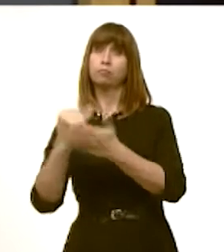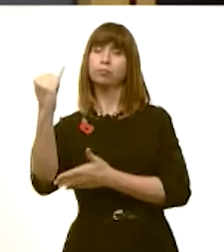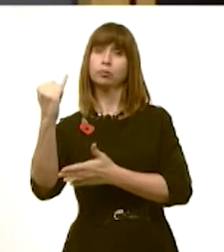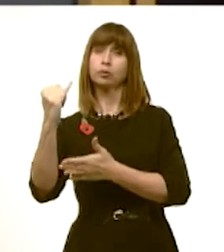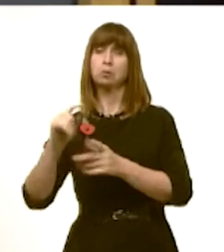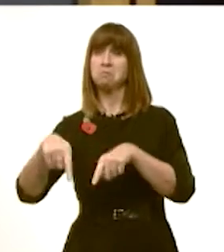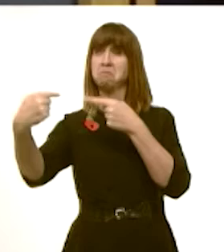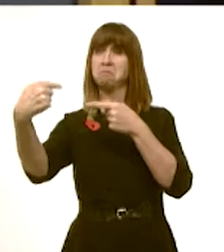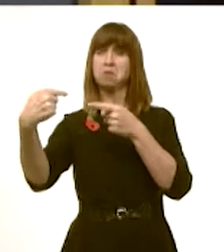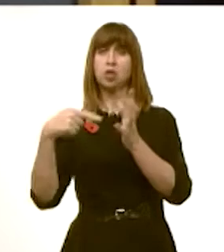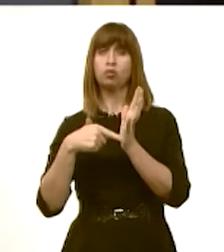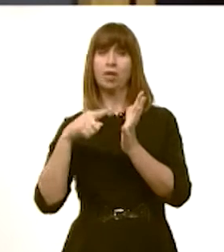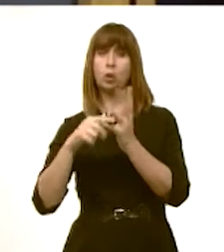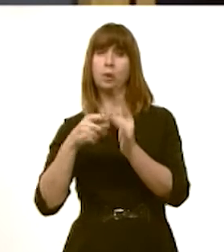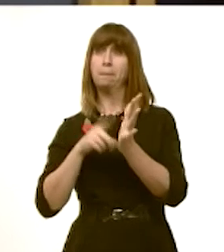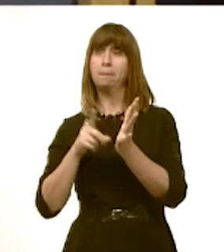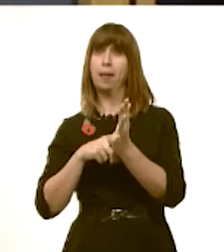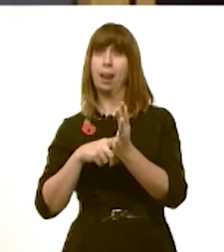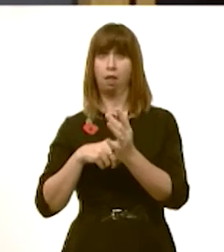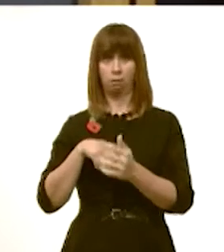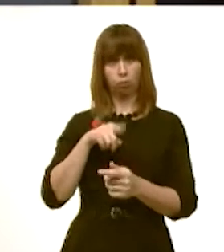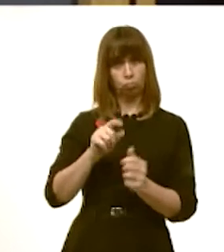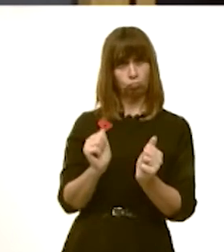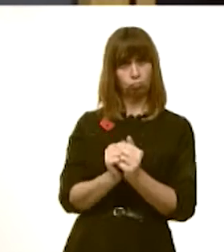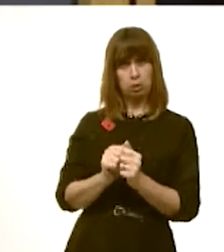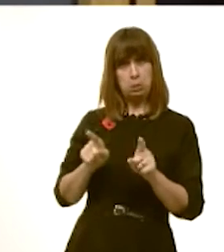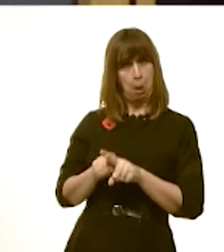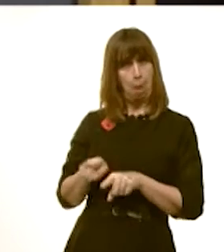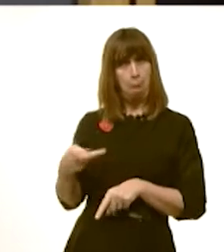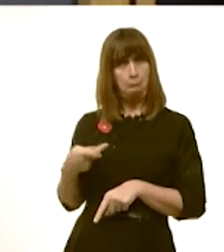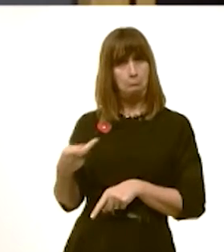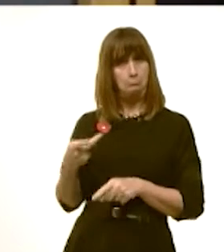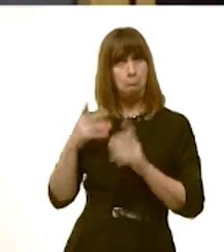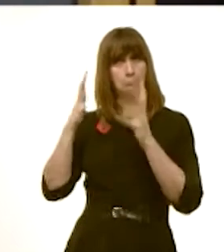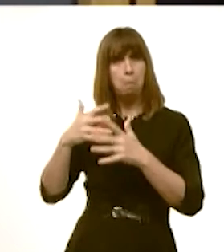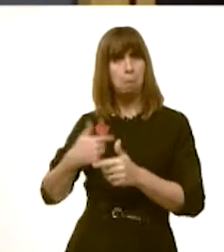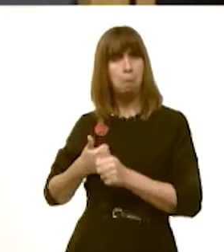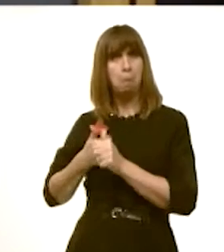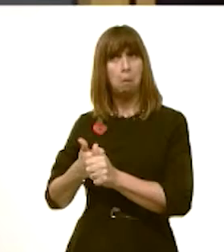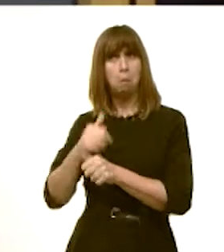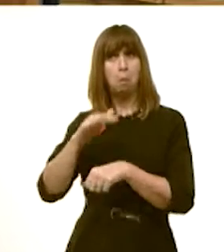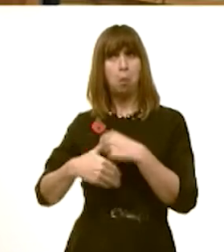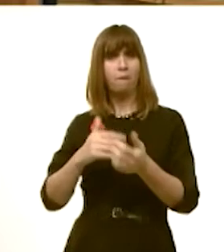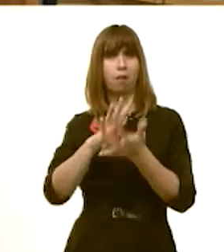Will you join me in sharing their concerns about the adverse impact this Bill will have on Welsh workersí rights? Carwyn Jones: Absolutely.